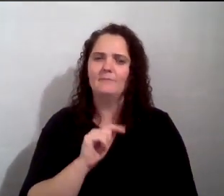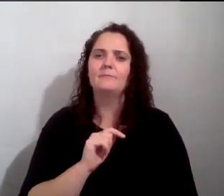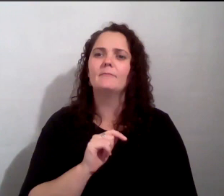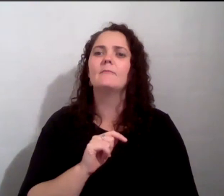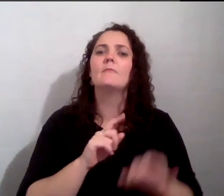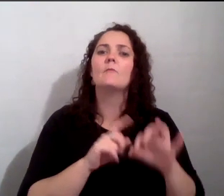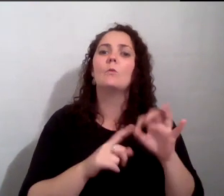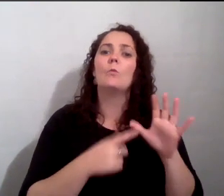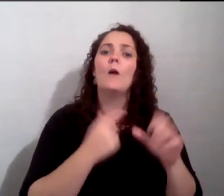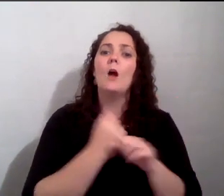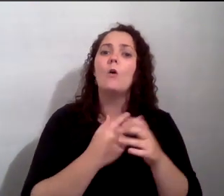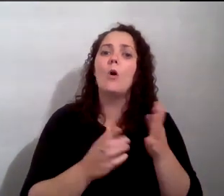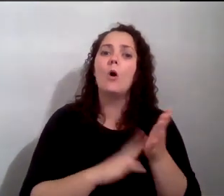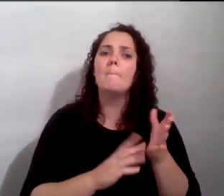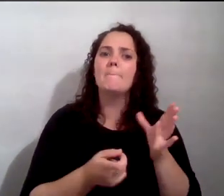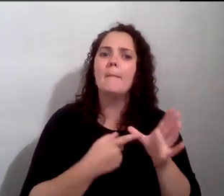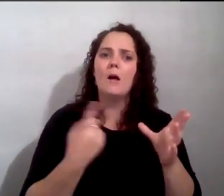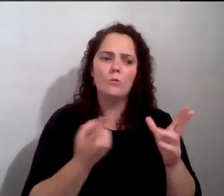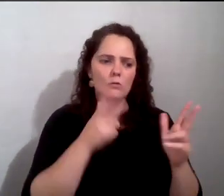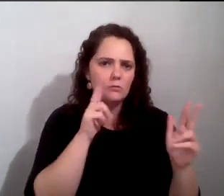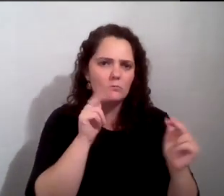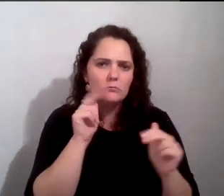examined this work under the microscope and with x-rays – and